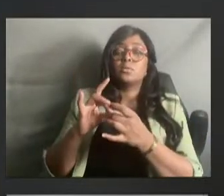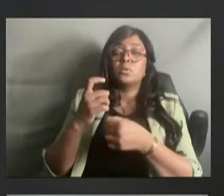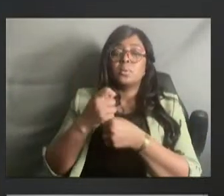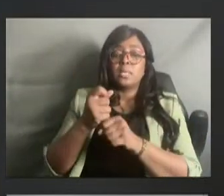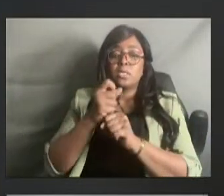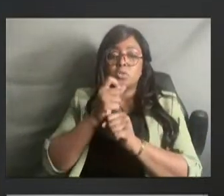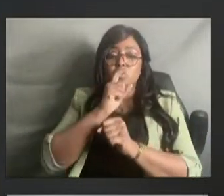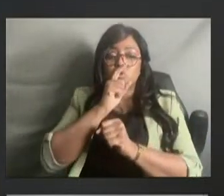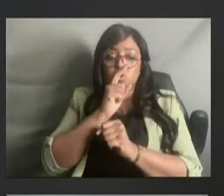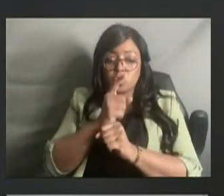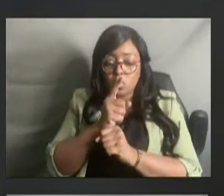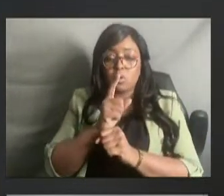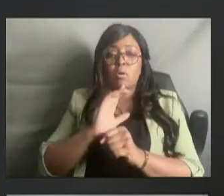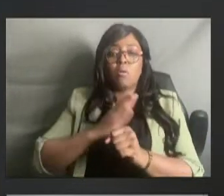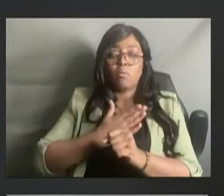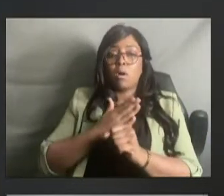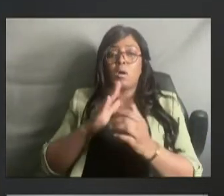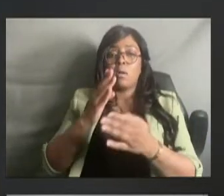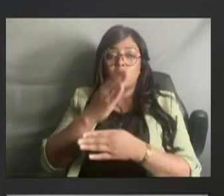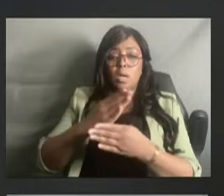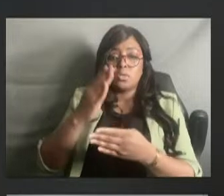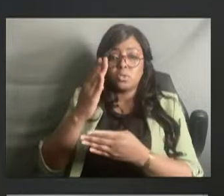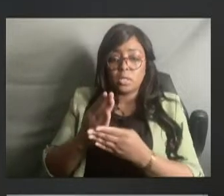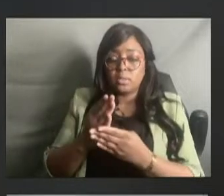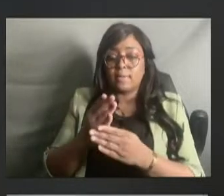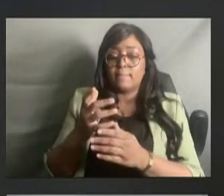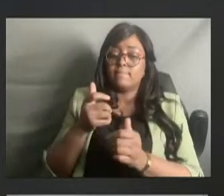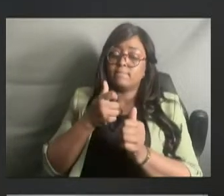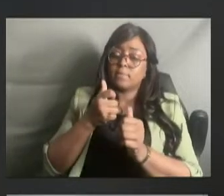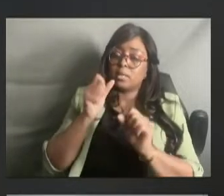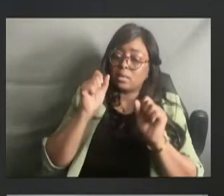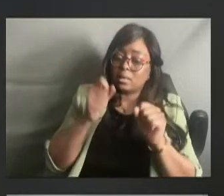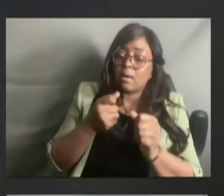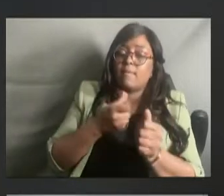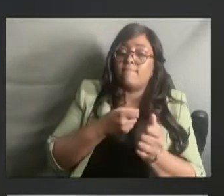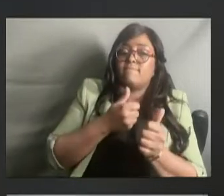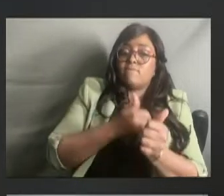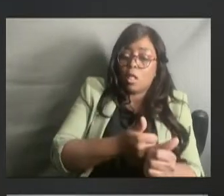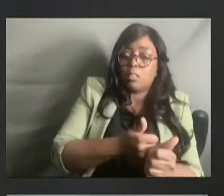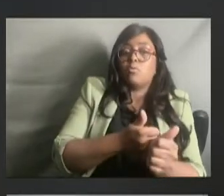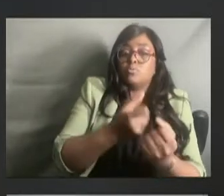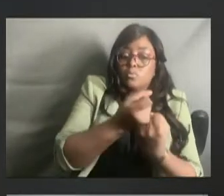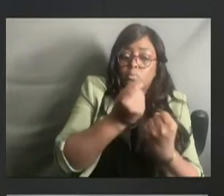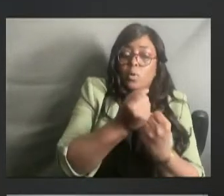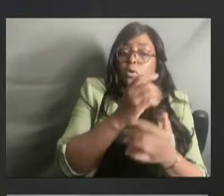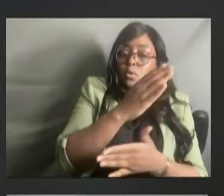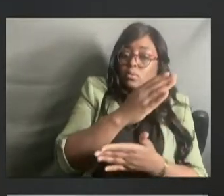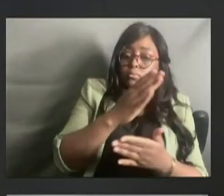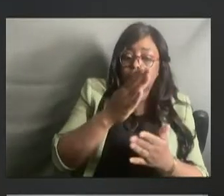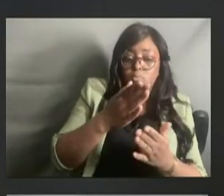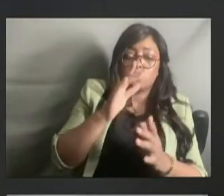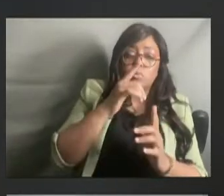important. A lot of it has to do with shoring up our budget to